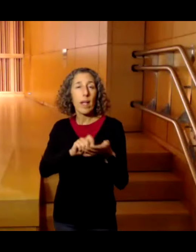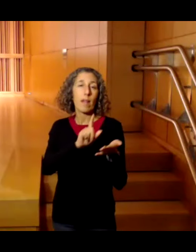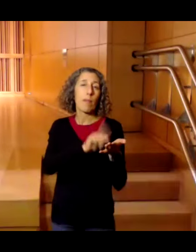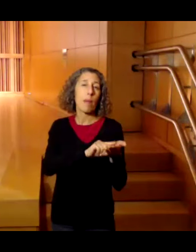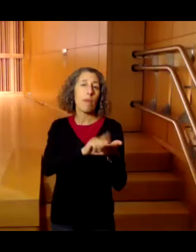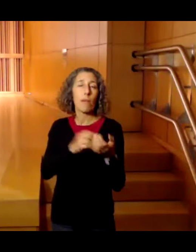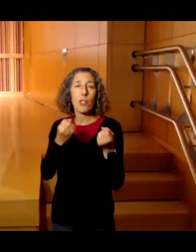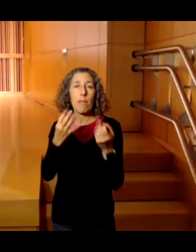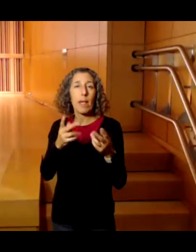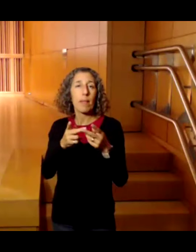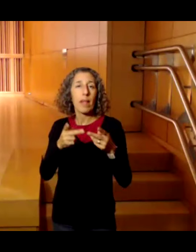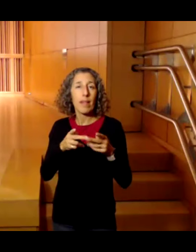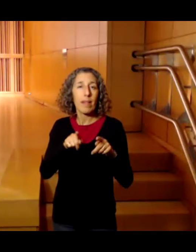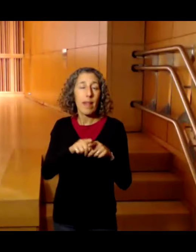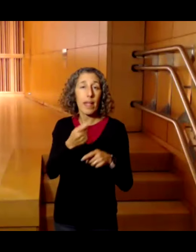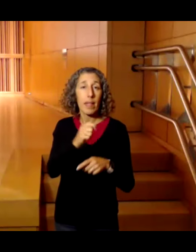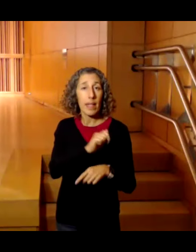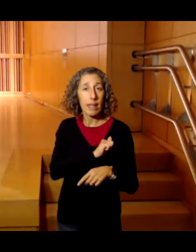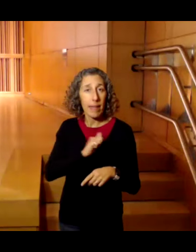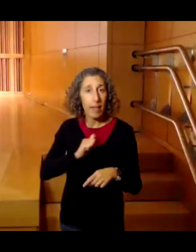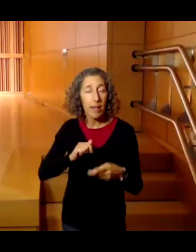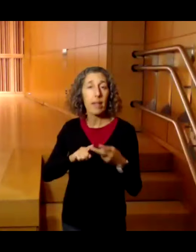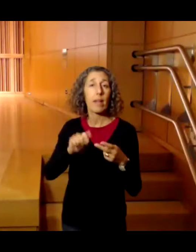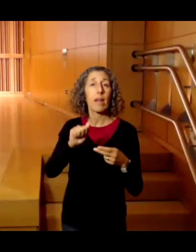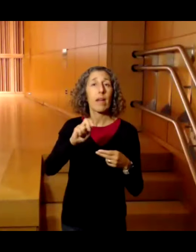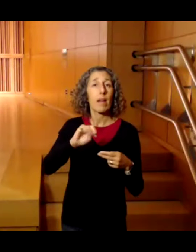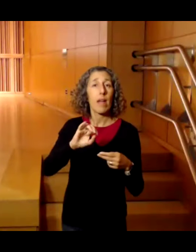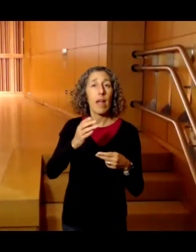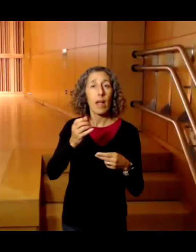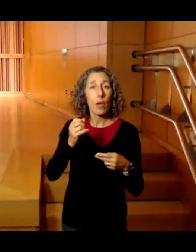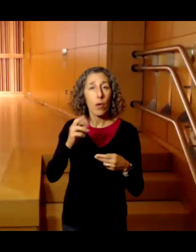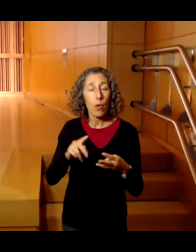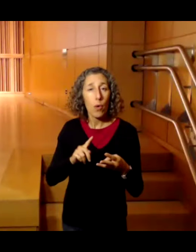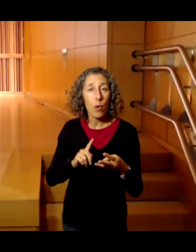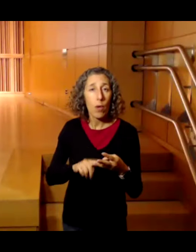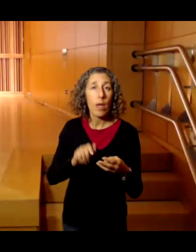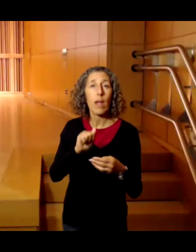The Atlantic, the African lives, and… anthology.